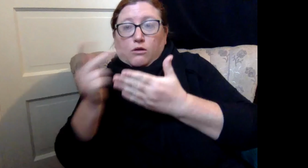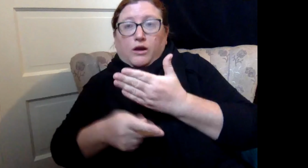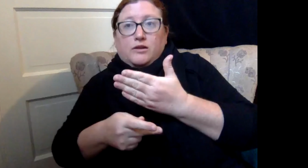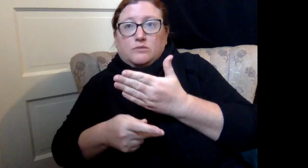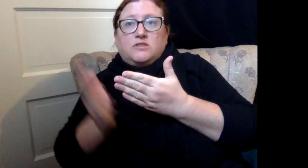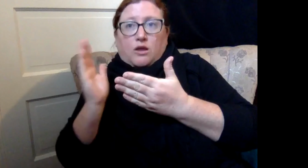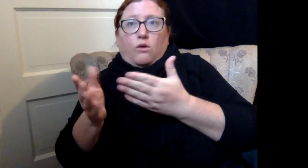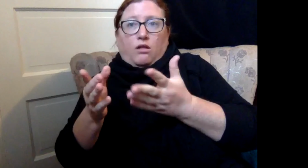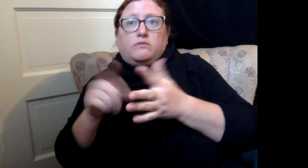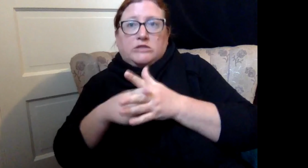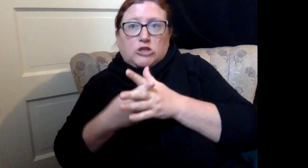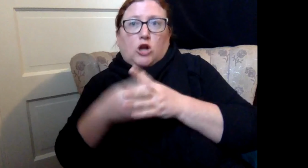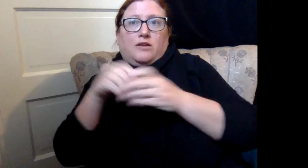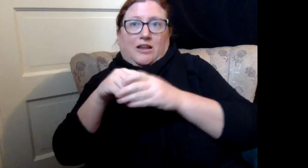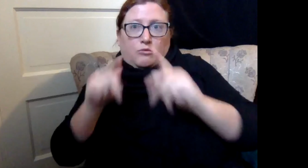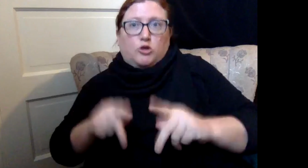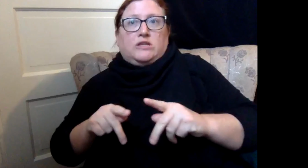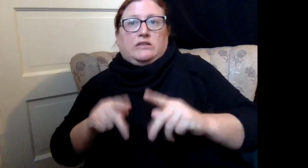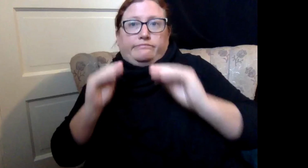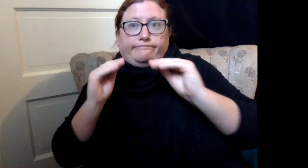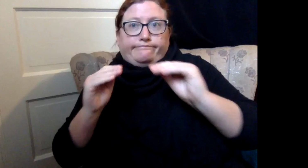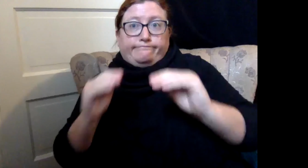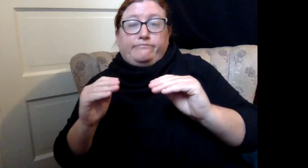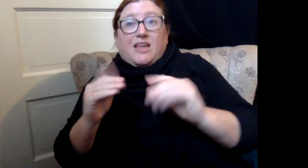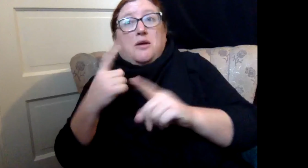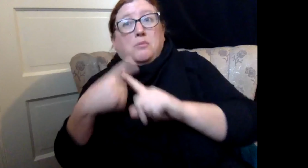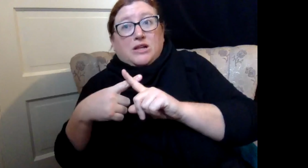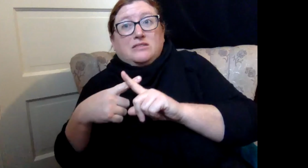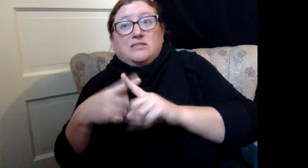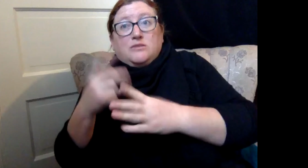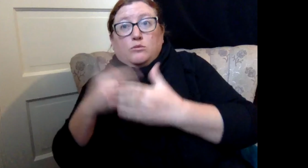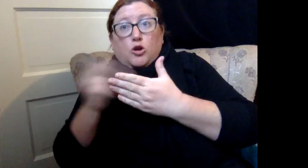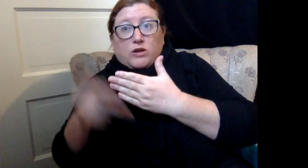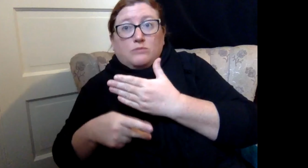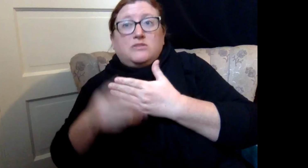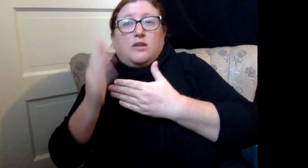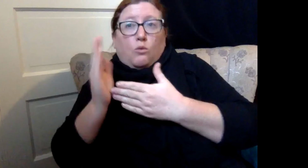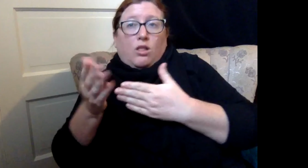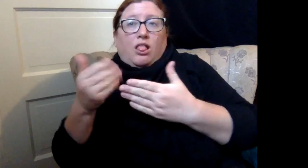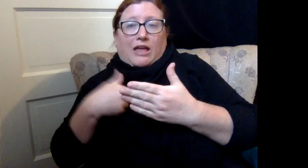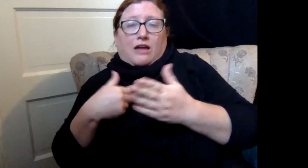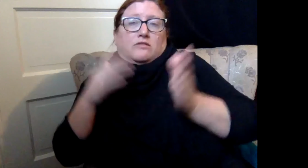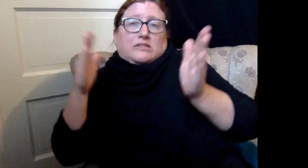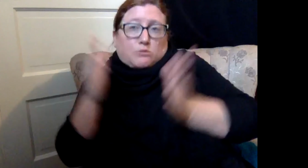But tomorrow afternoon we will be able to publish the list of all of the programs that will resume some face-to-face